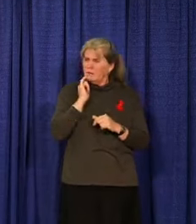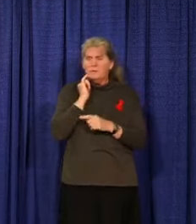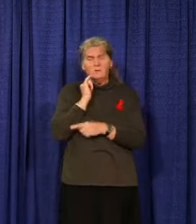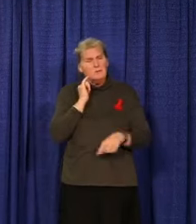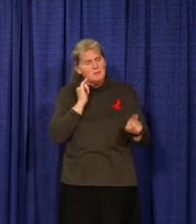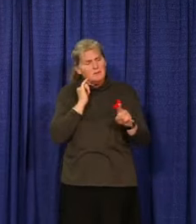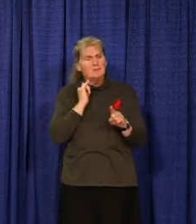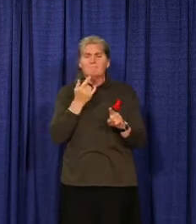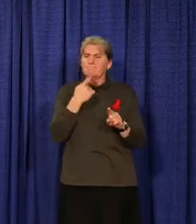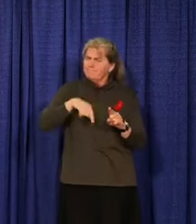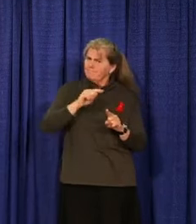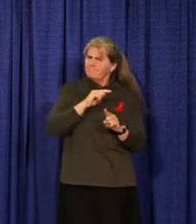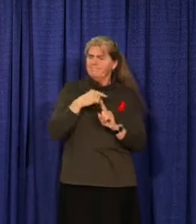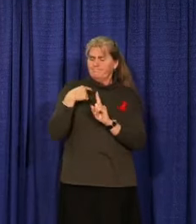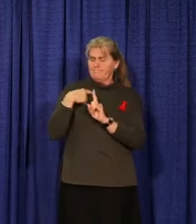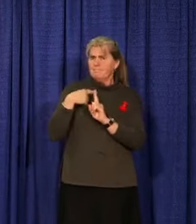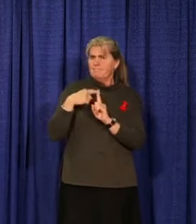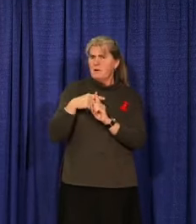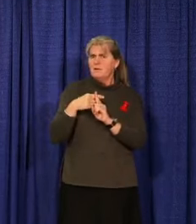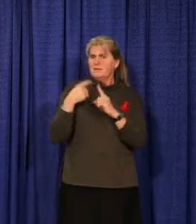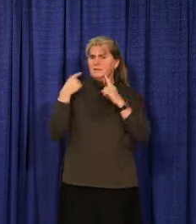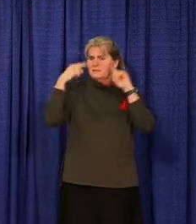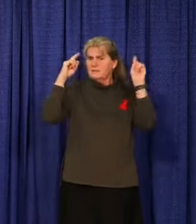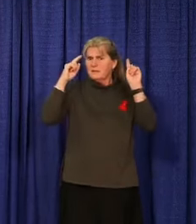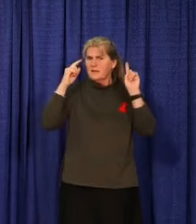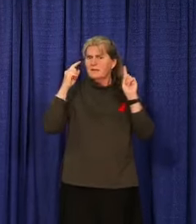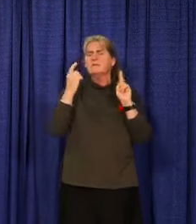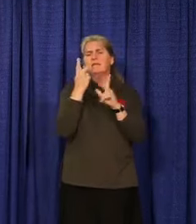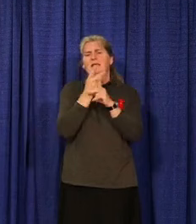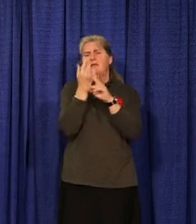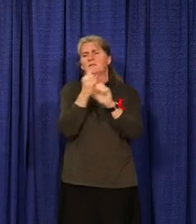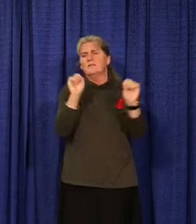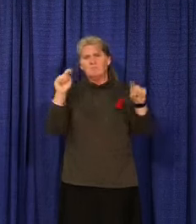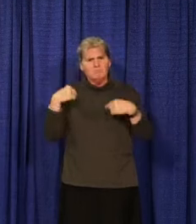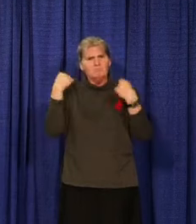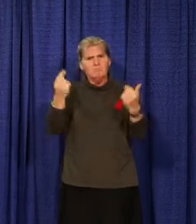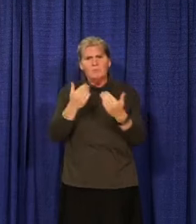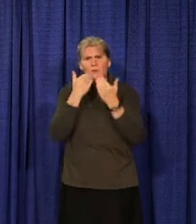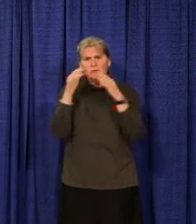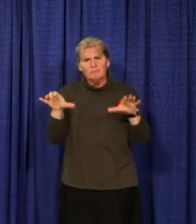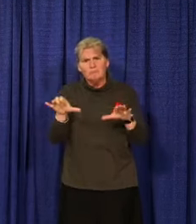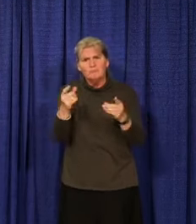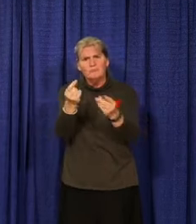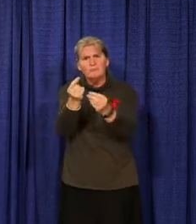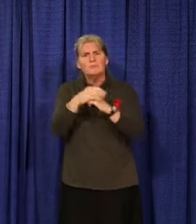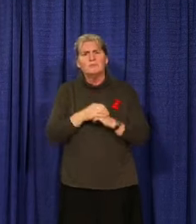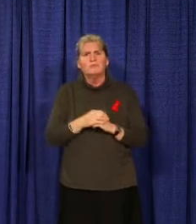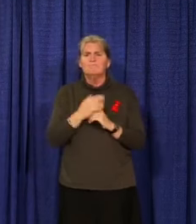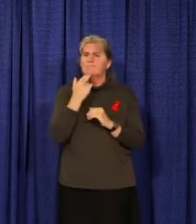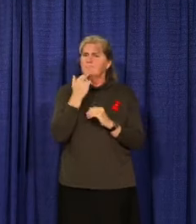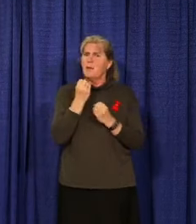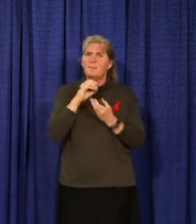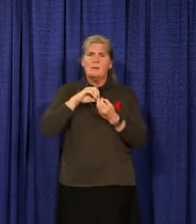Yukon has benefited from the hard work of everyone working together to keep us safe. We have had a low case count and